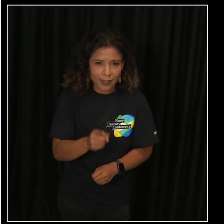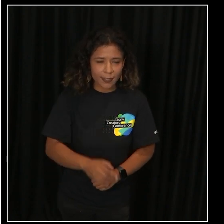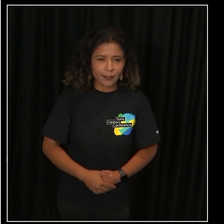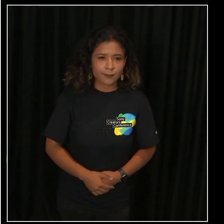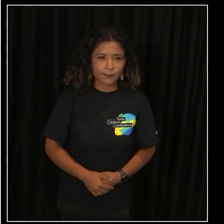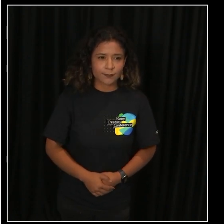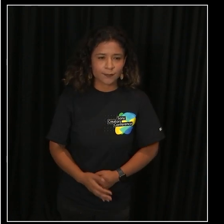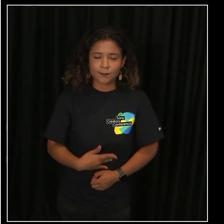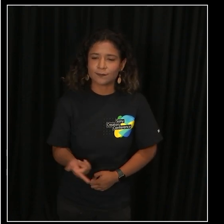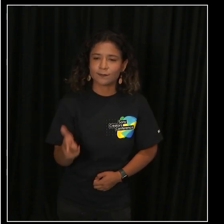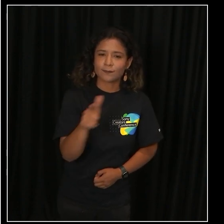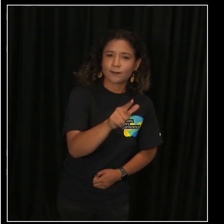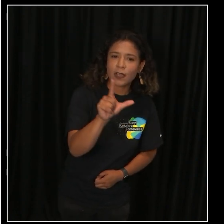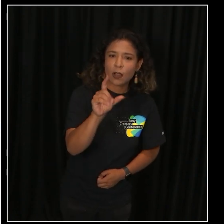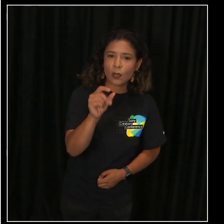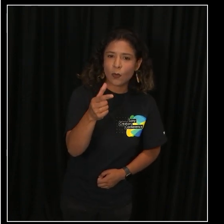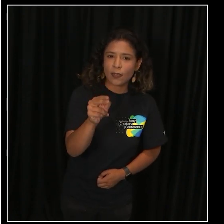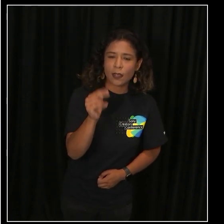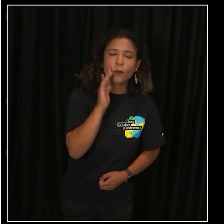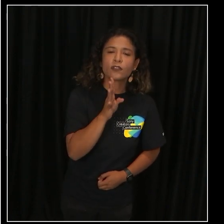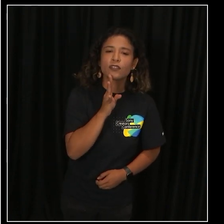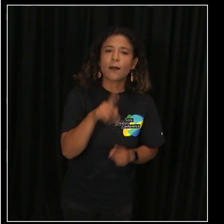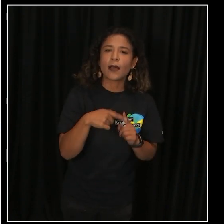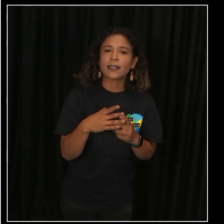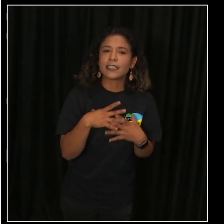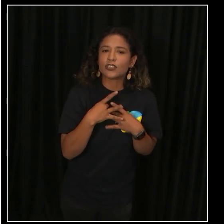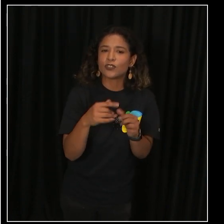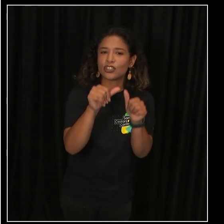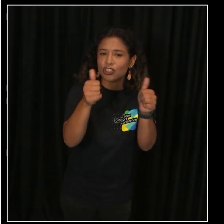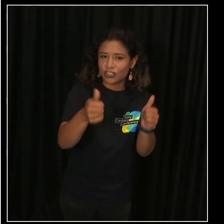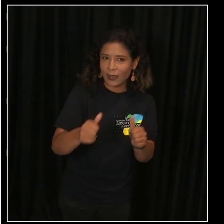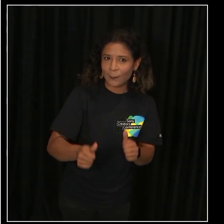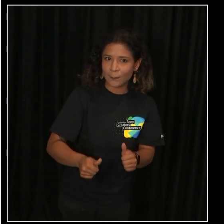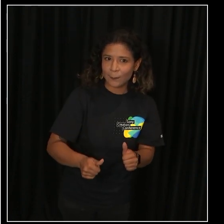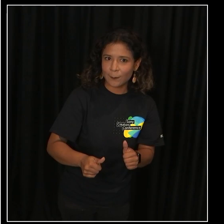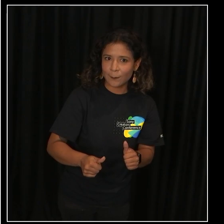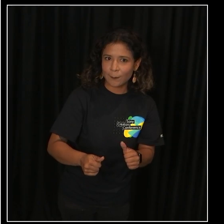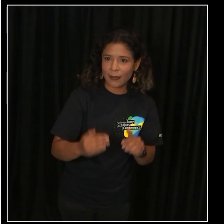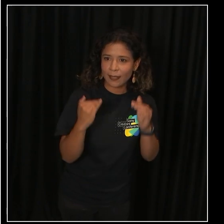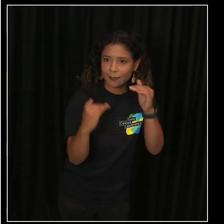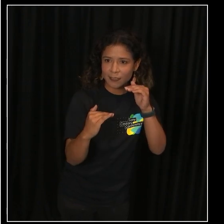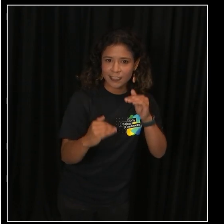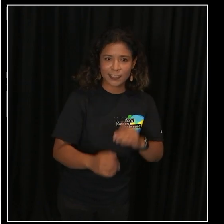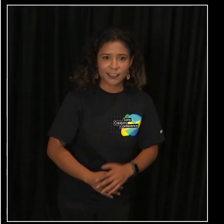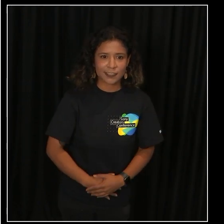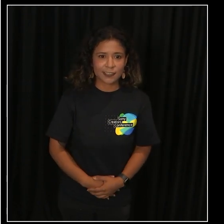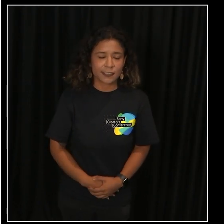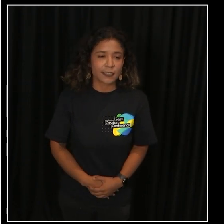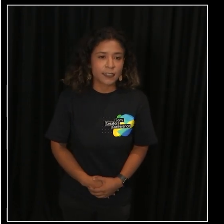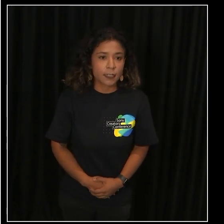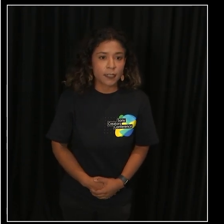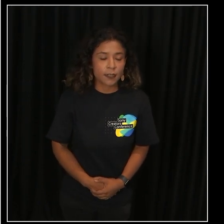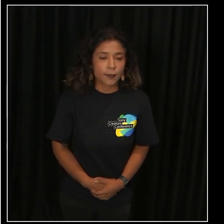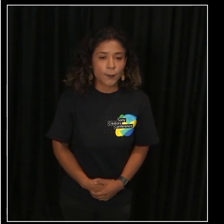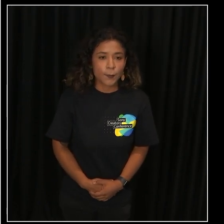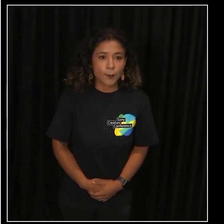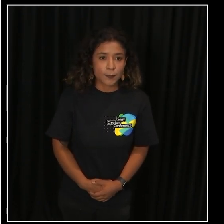He's going to talk about some interesting shape restrictions. Thanks, Nasir. Yeah. So if you think about, like, the sort of work we're doing,